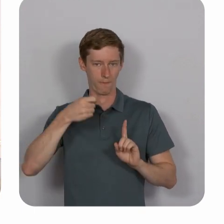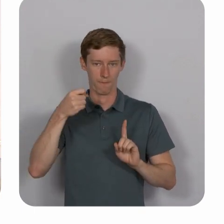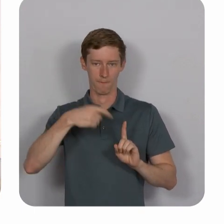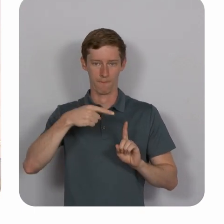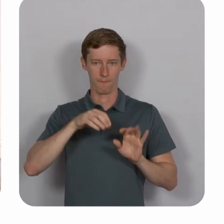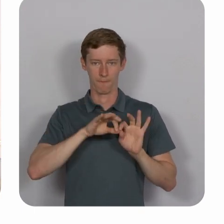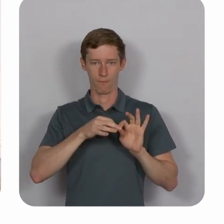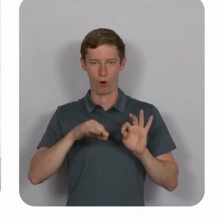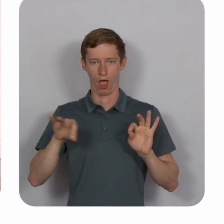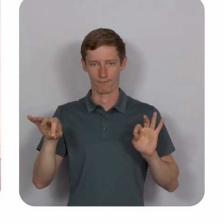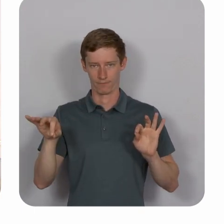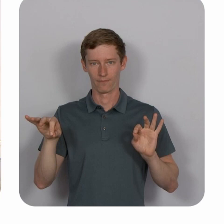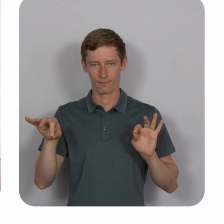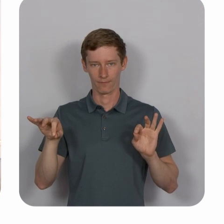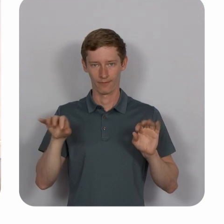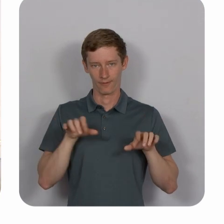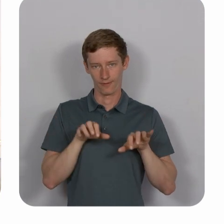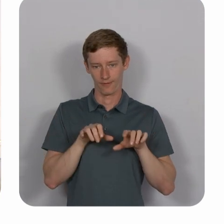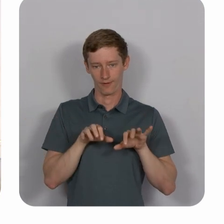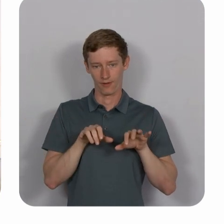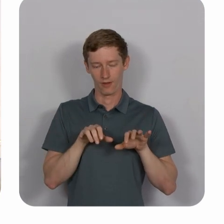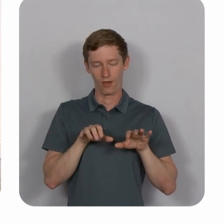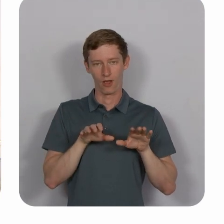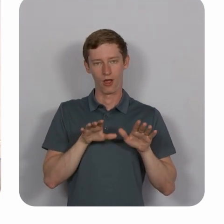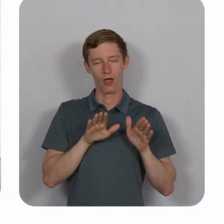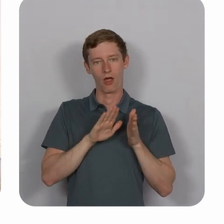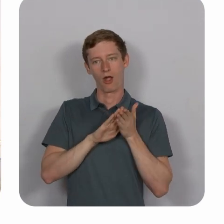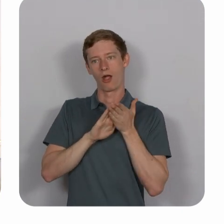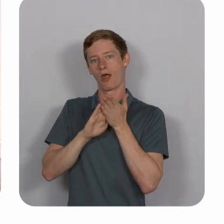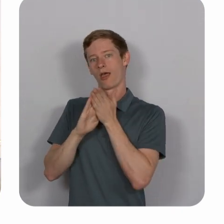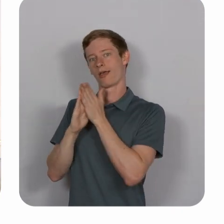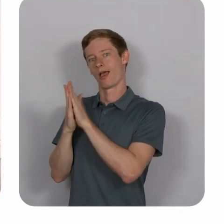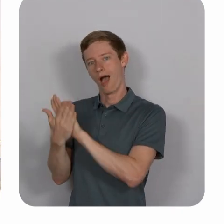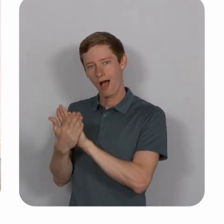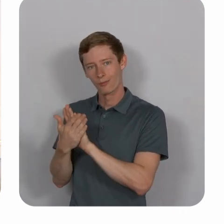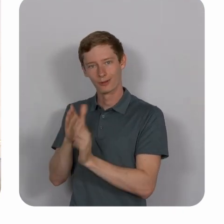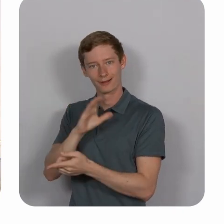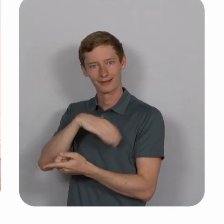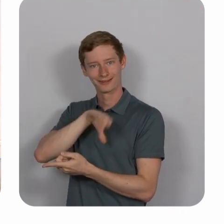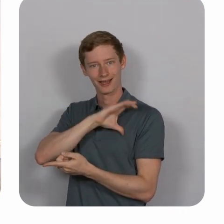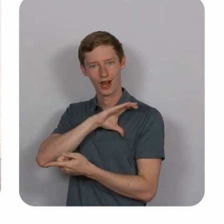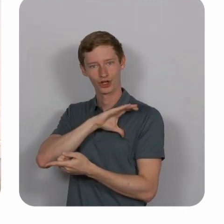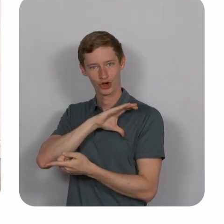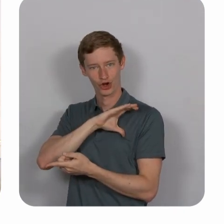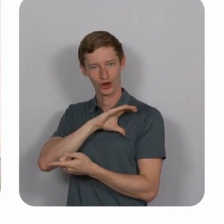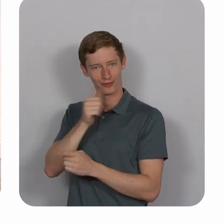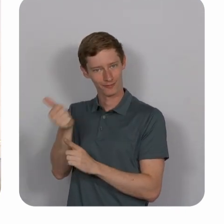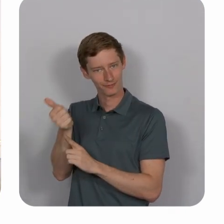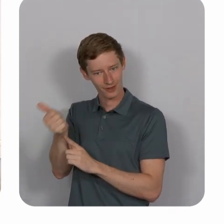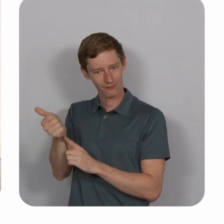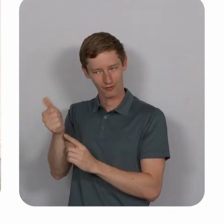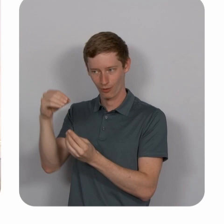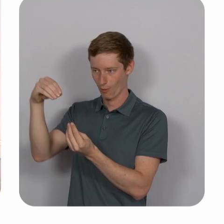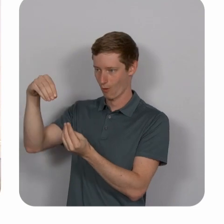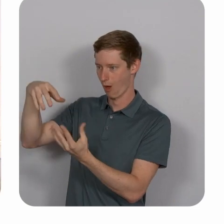to the journey of becoming to the users. The intuitive user interface makes it easy